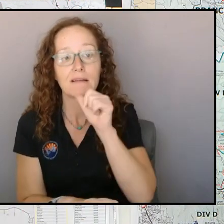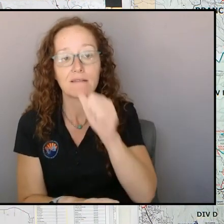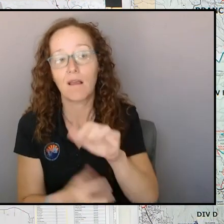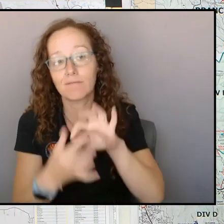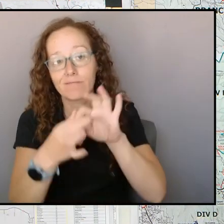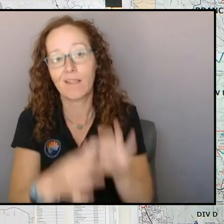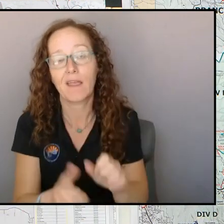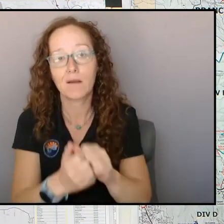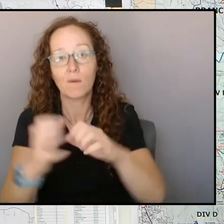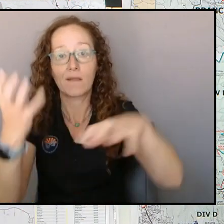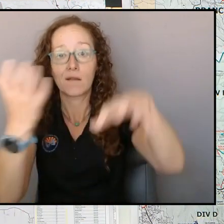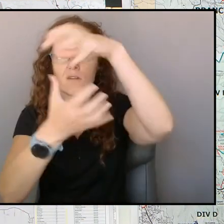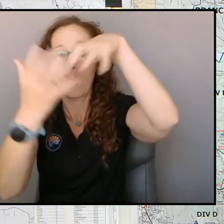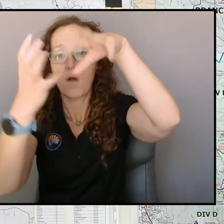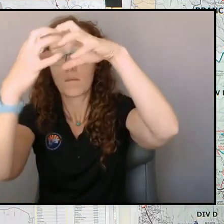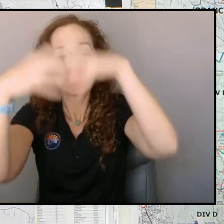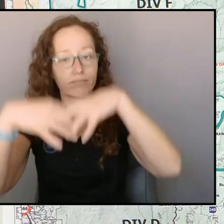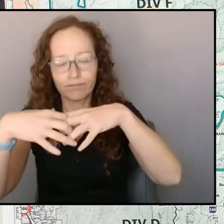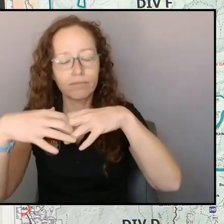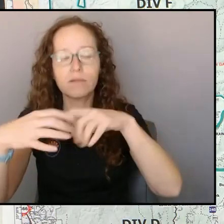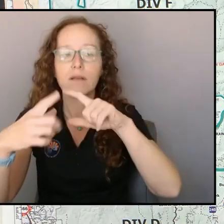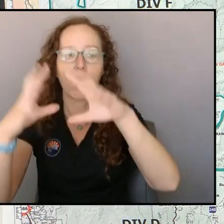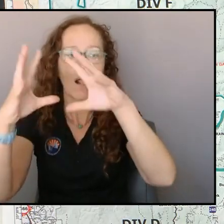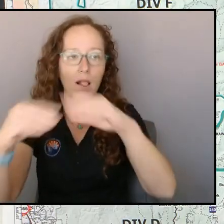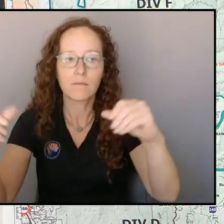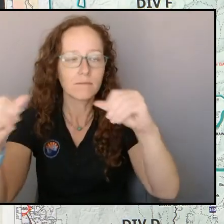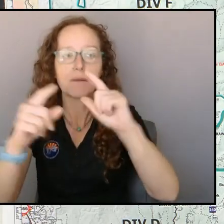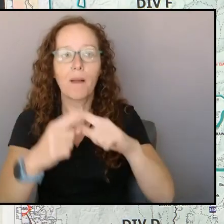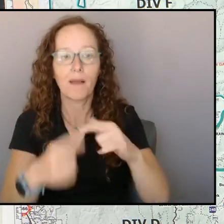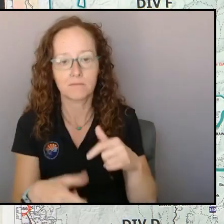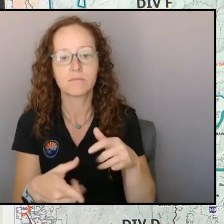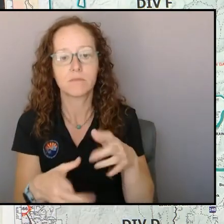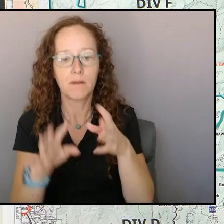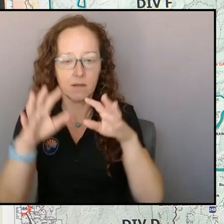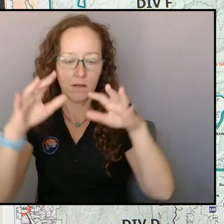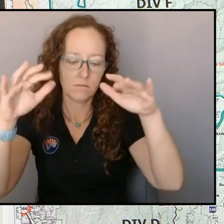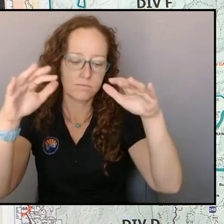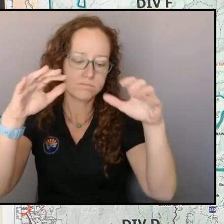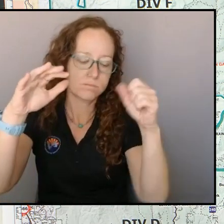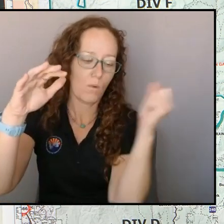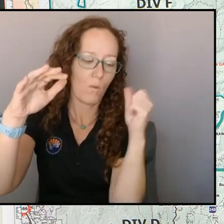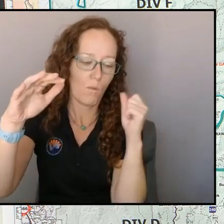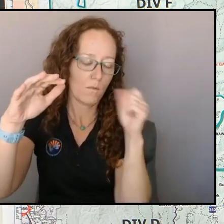that today. And as we go into the day today we can expect